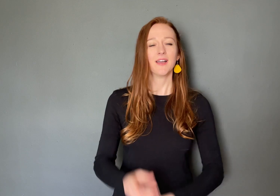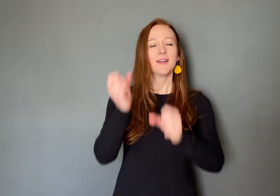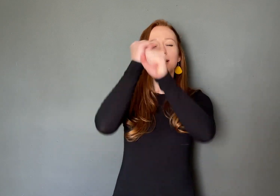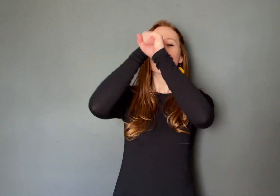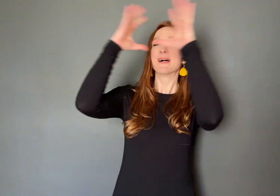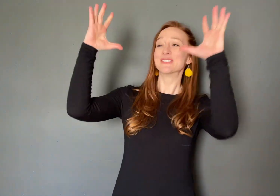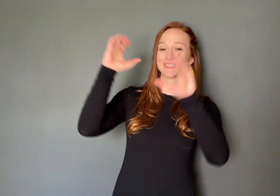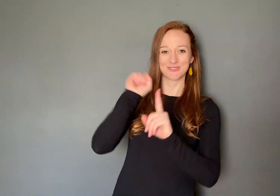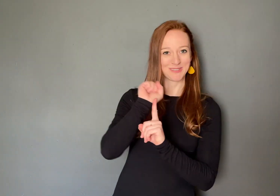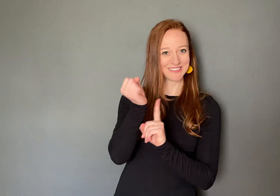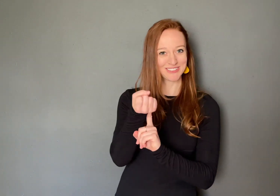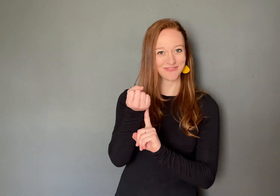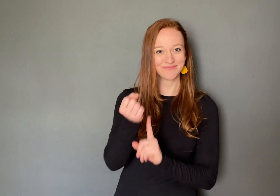Imagine a scenario…